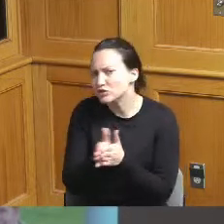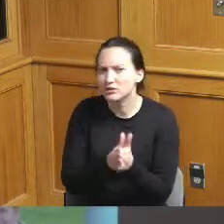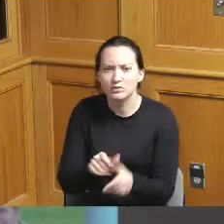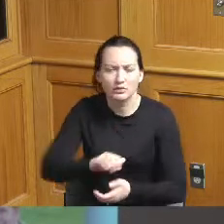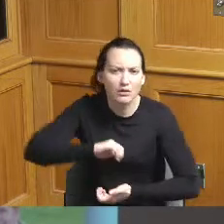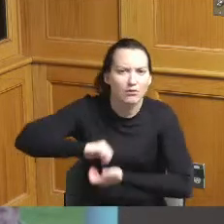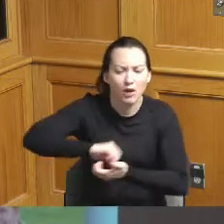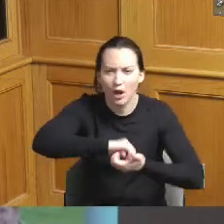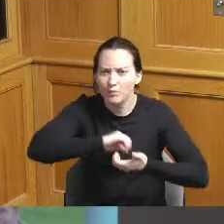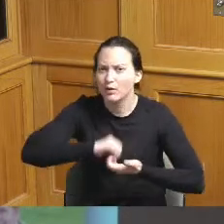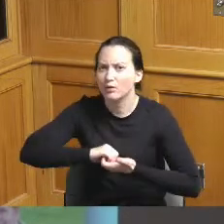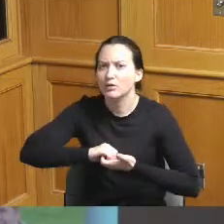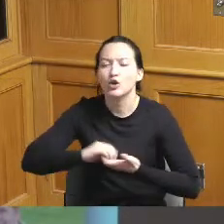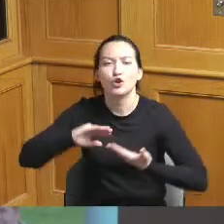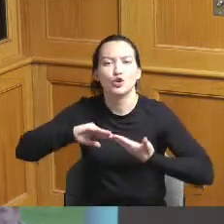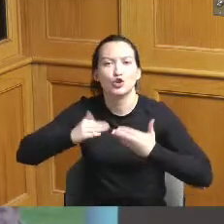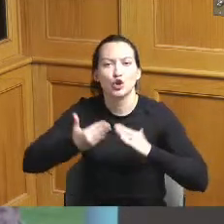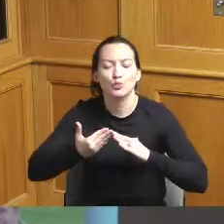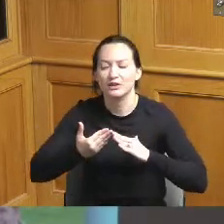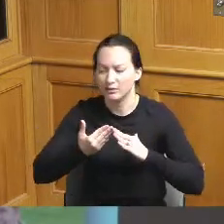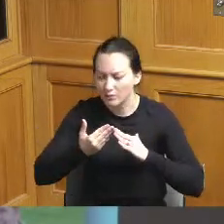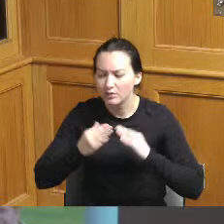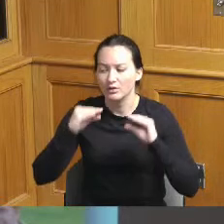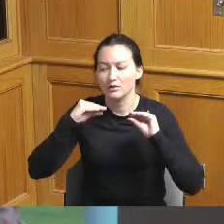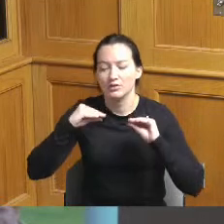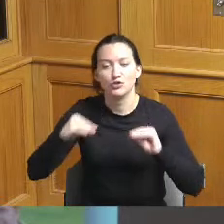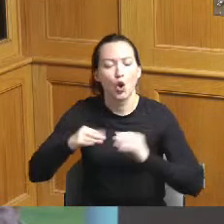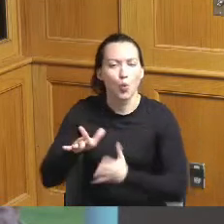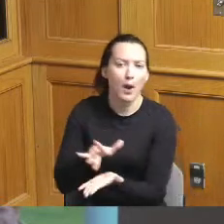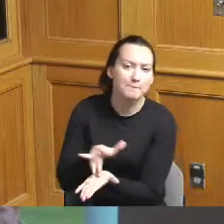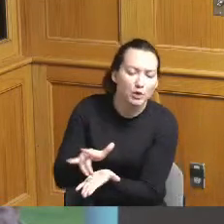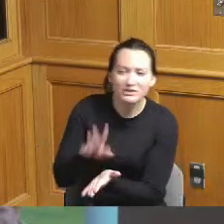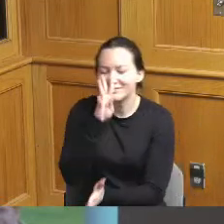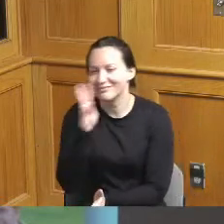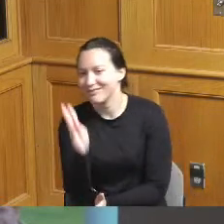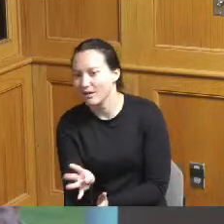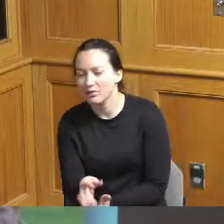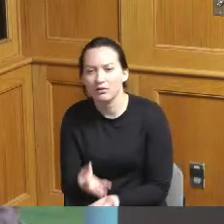collaboratively towards a community free from abuse neglect and financial need